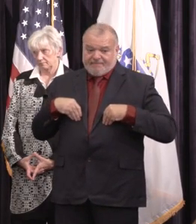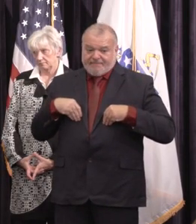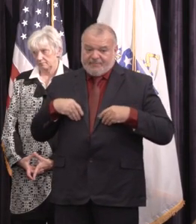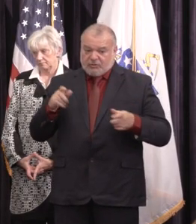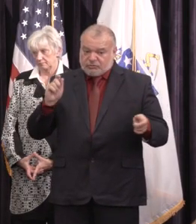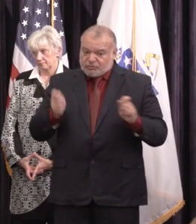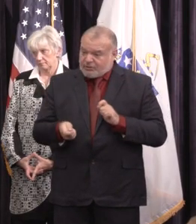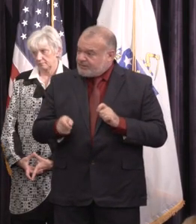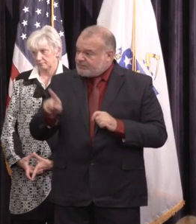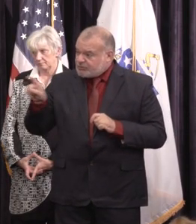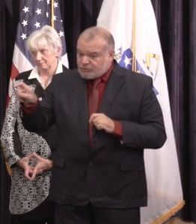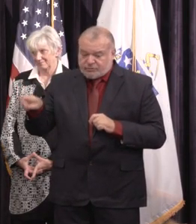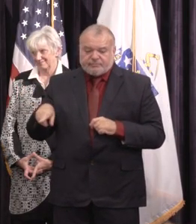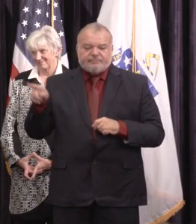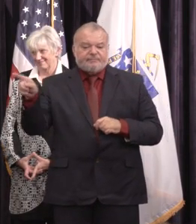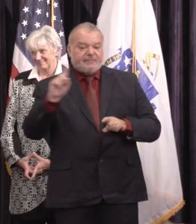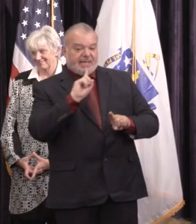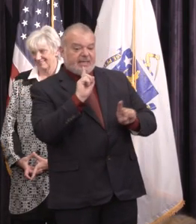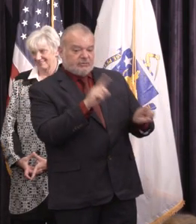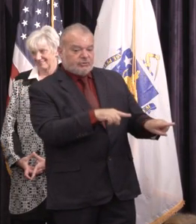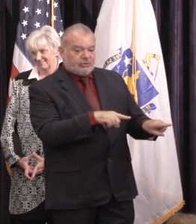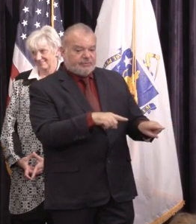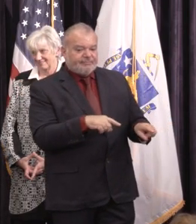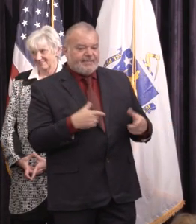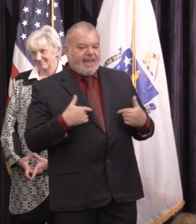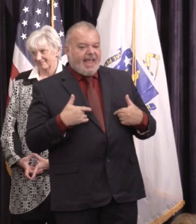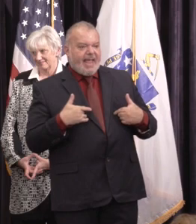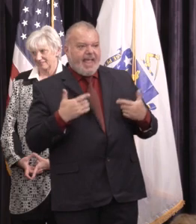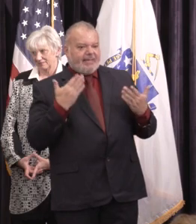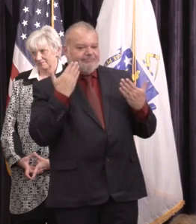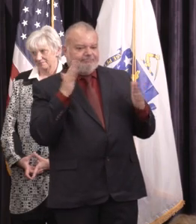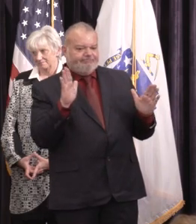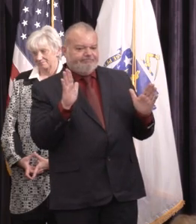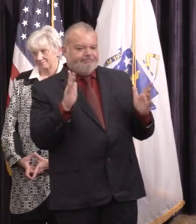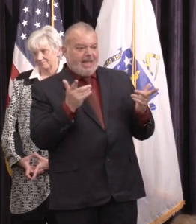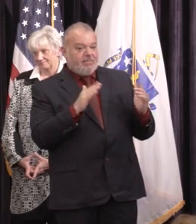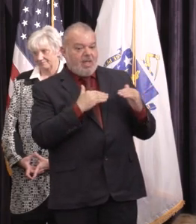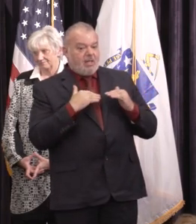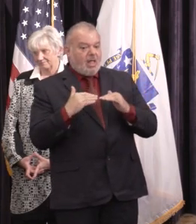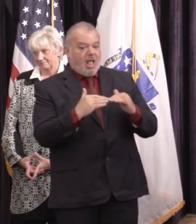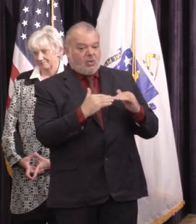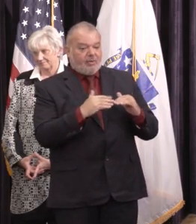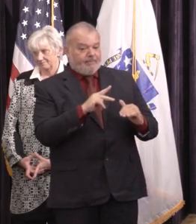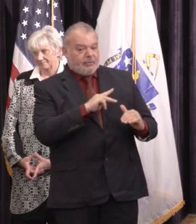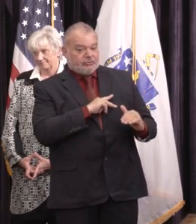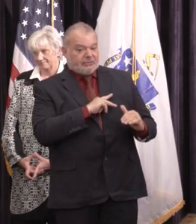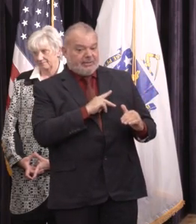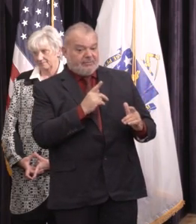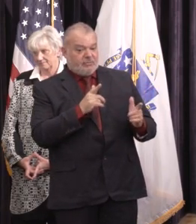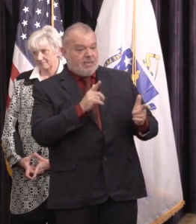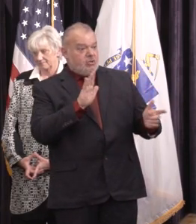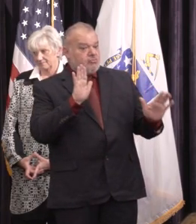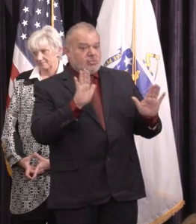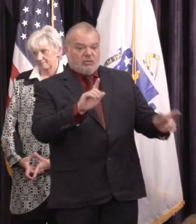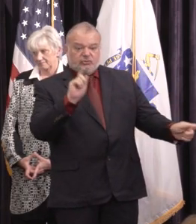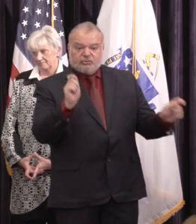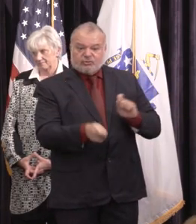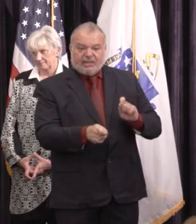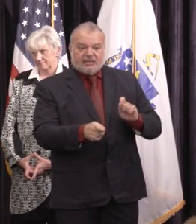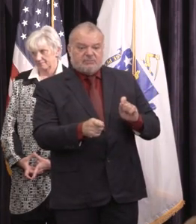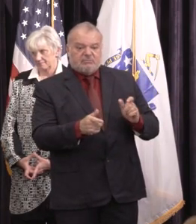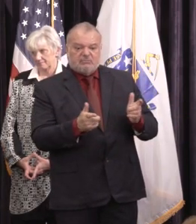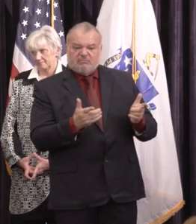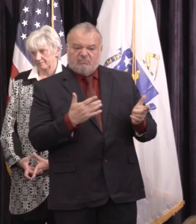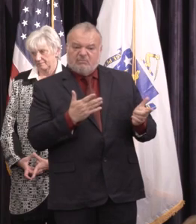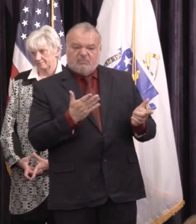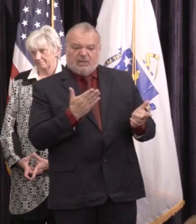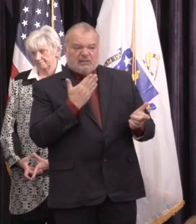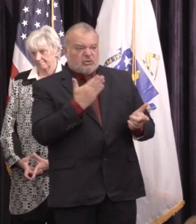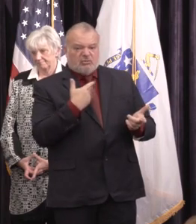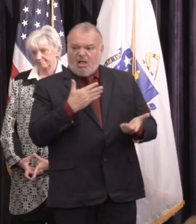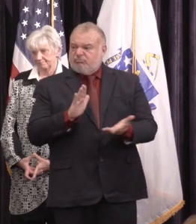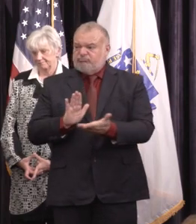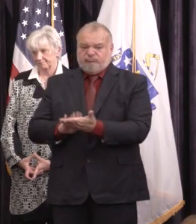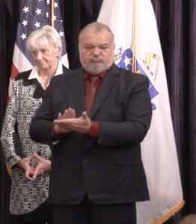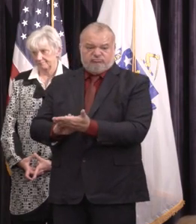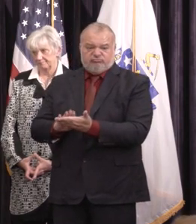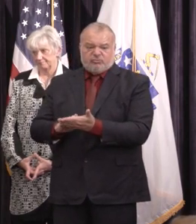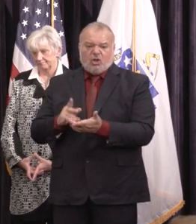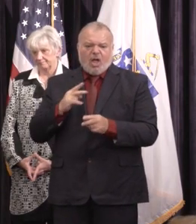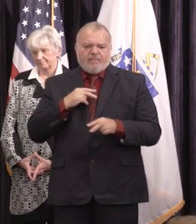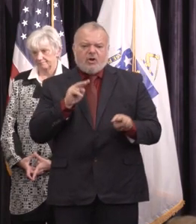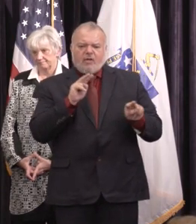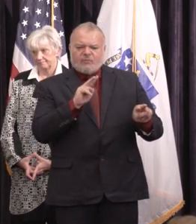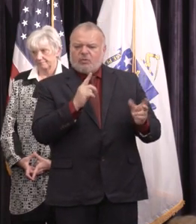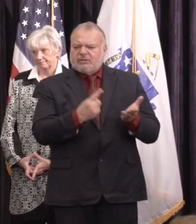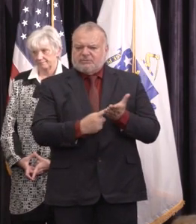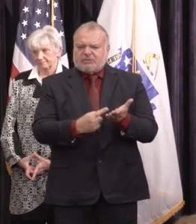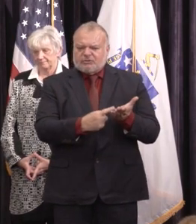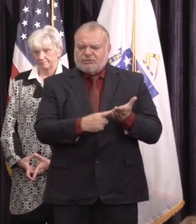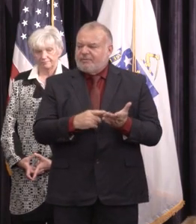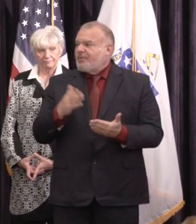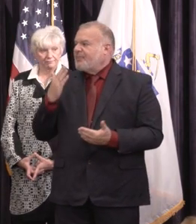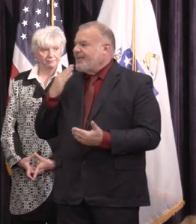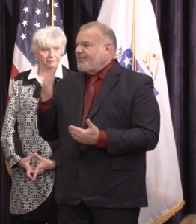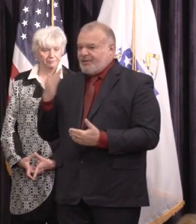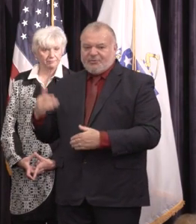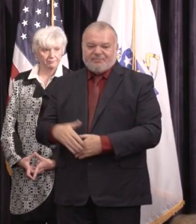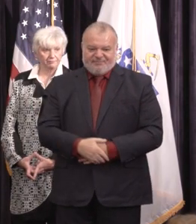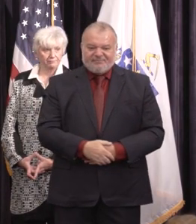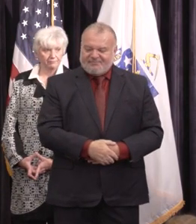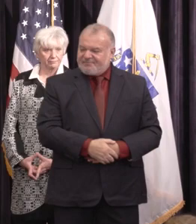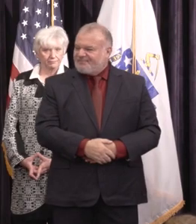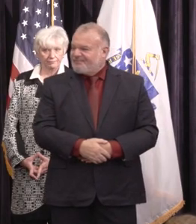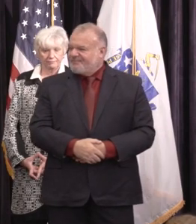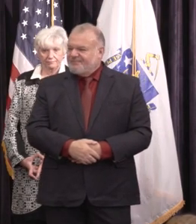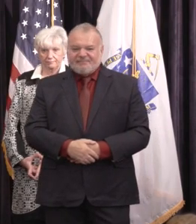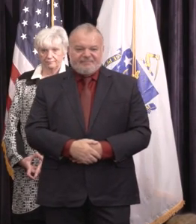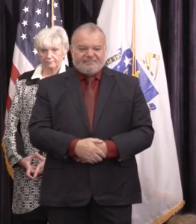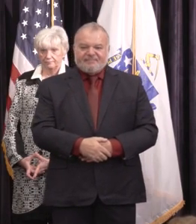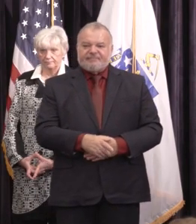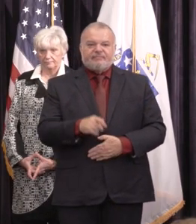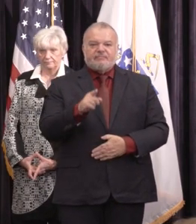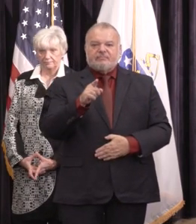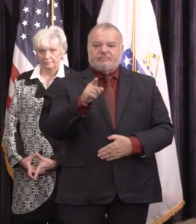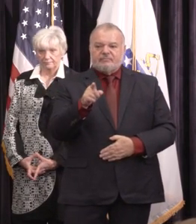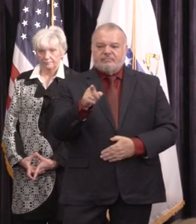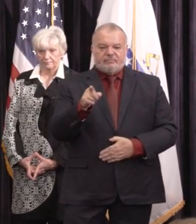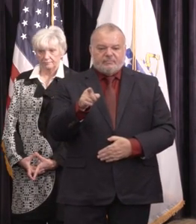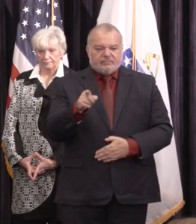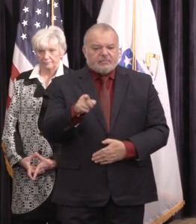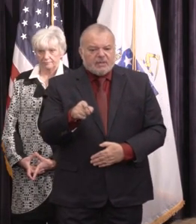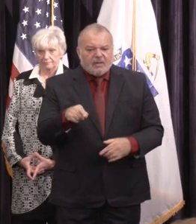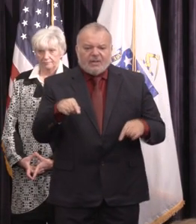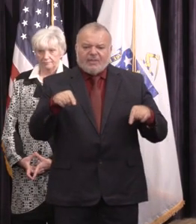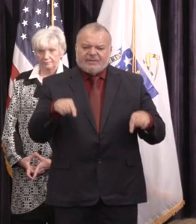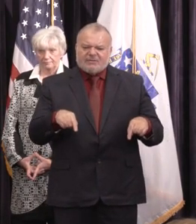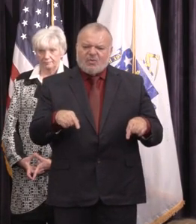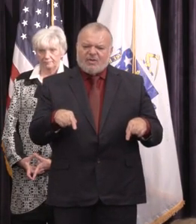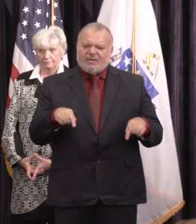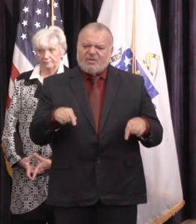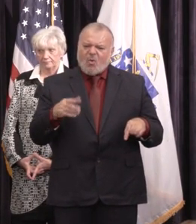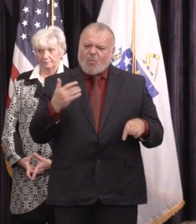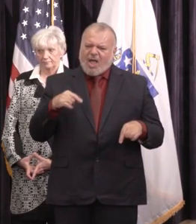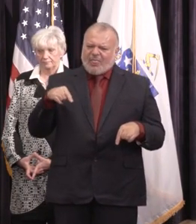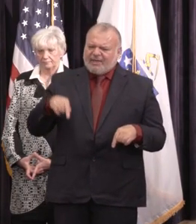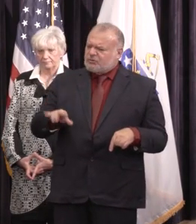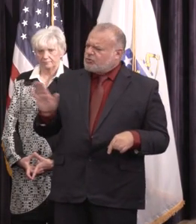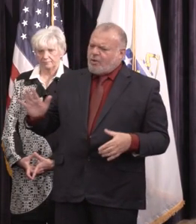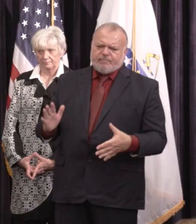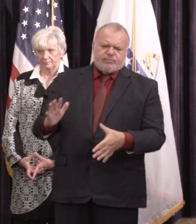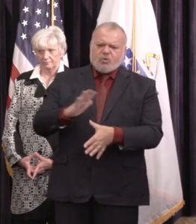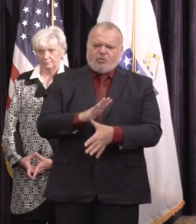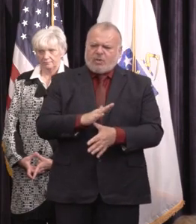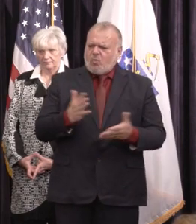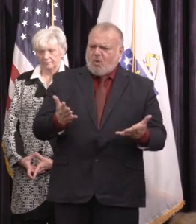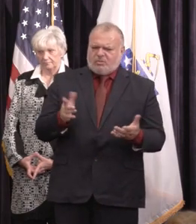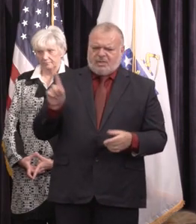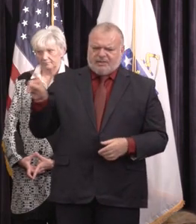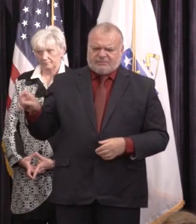Healey: Thank you for being here today. Anything else? Why is this a priority? Well first of